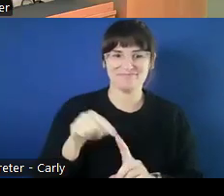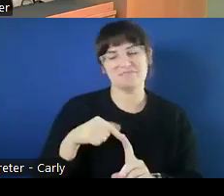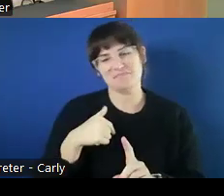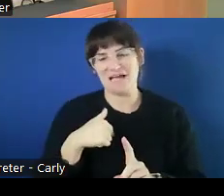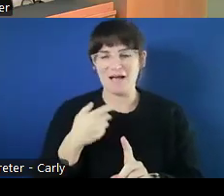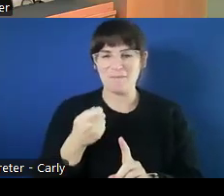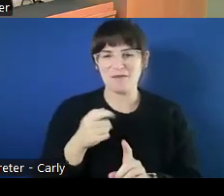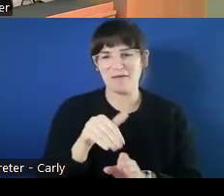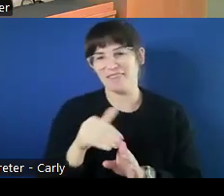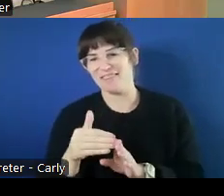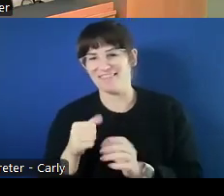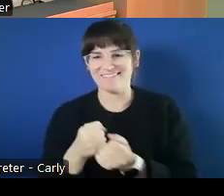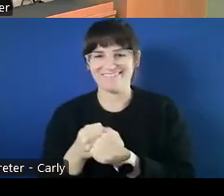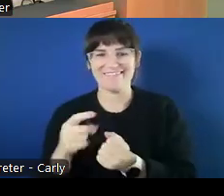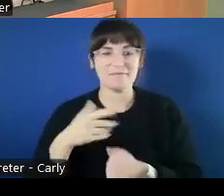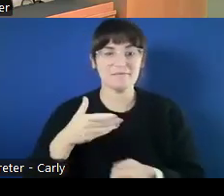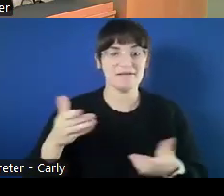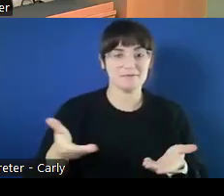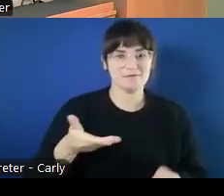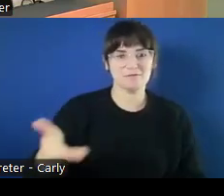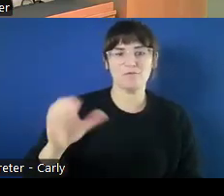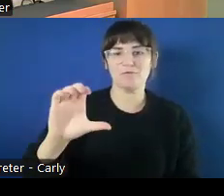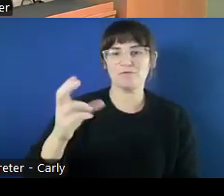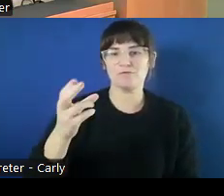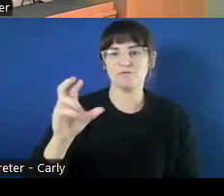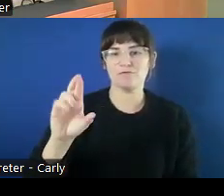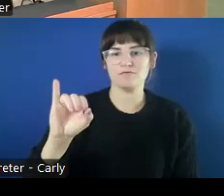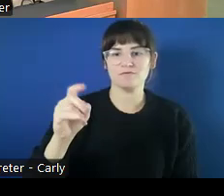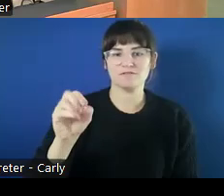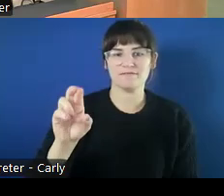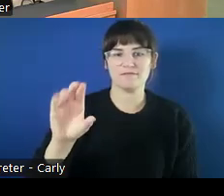I'm here to introduce Dr christopher Solano um Dr christopher Solano is a